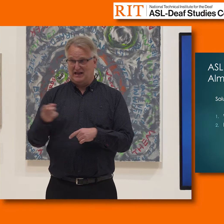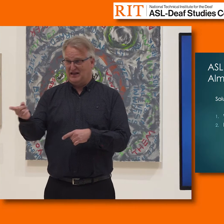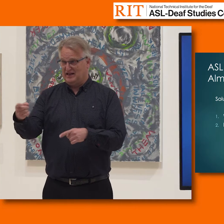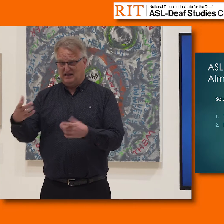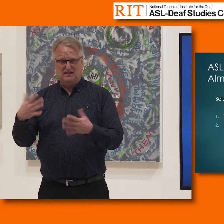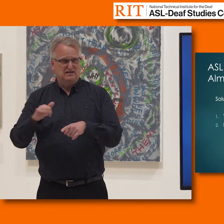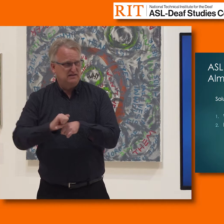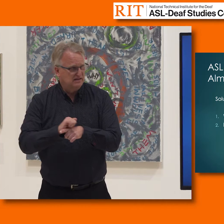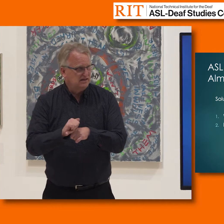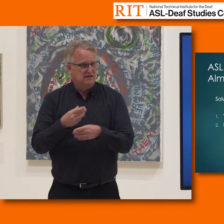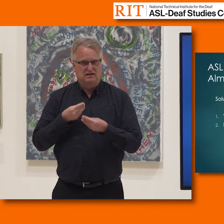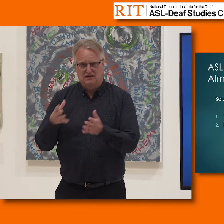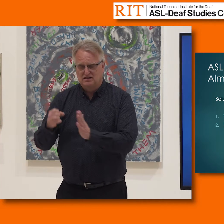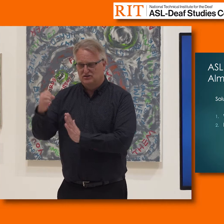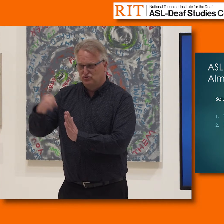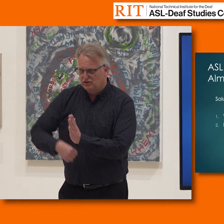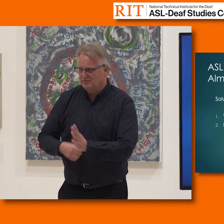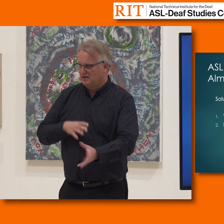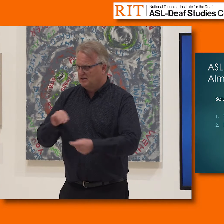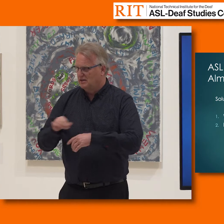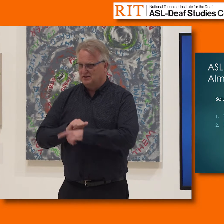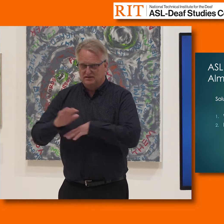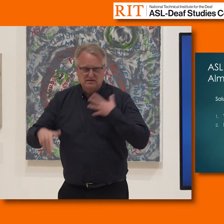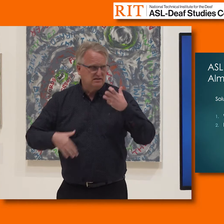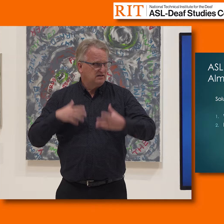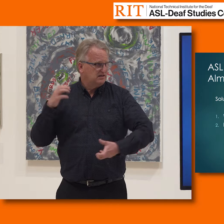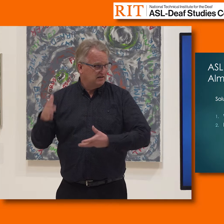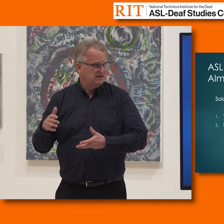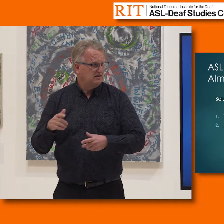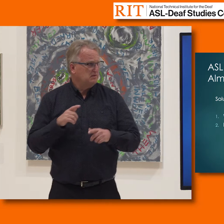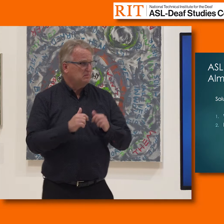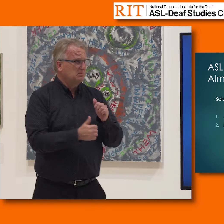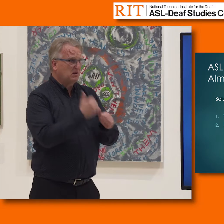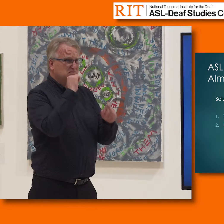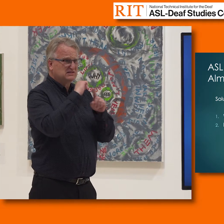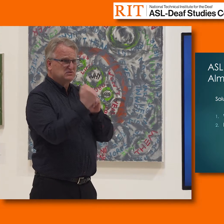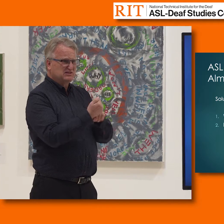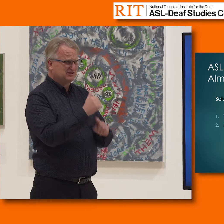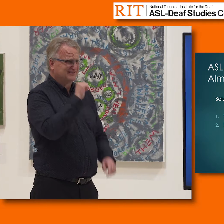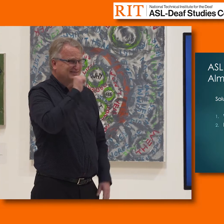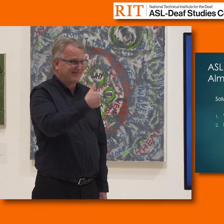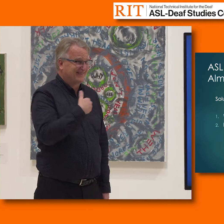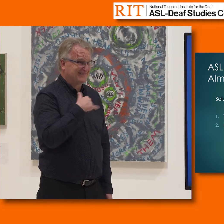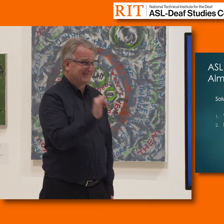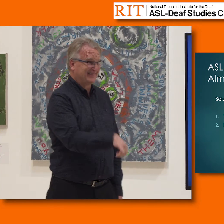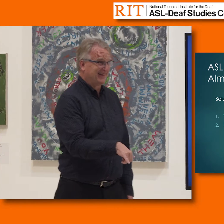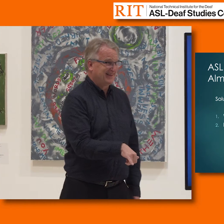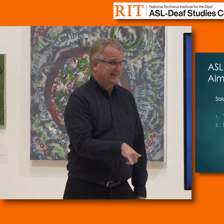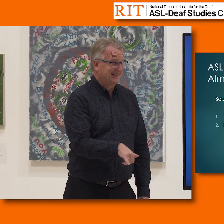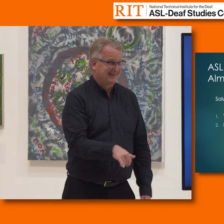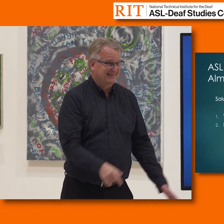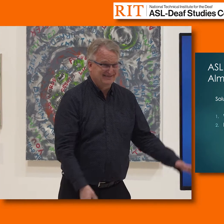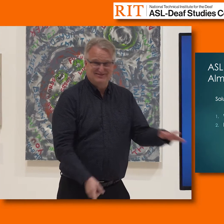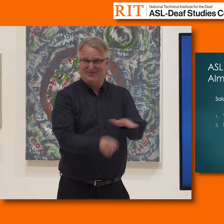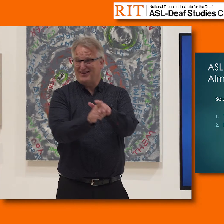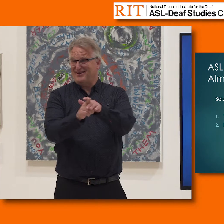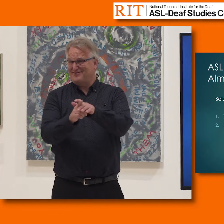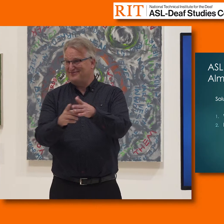So--right? I've worked with the interpreters that we have here today. We've had prep, we've had meetings, but oftentimes, that's not the norm.